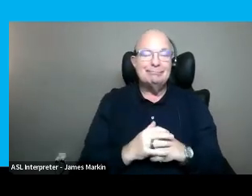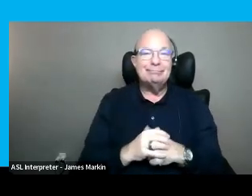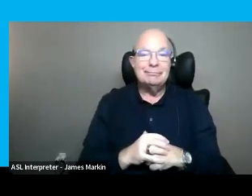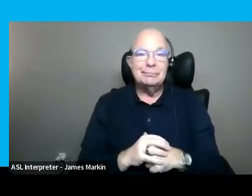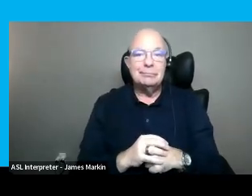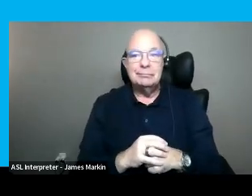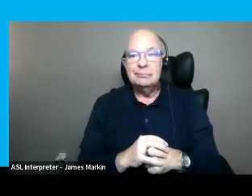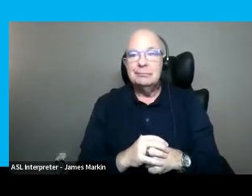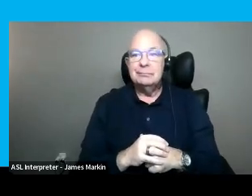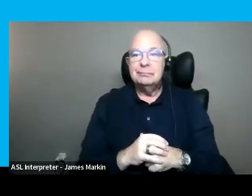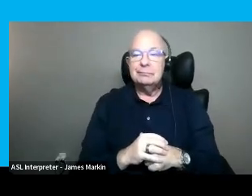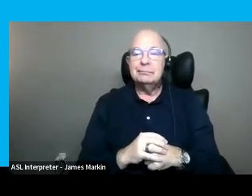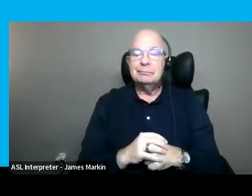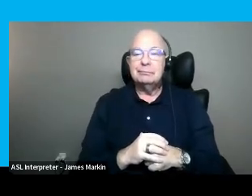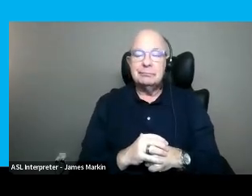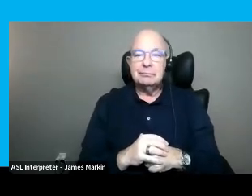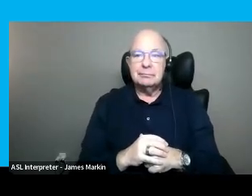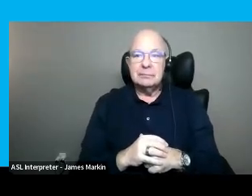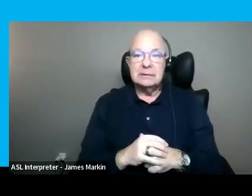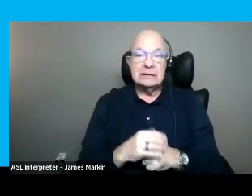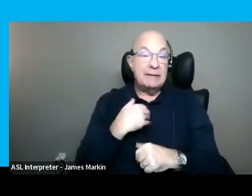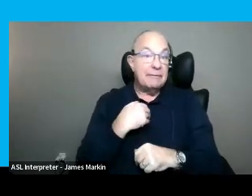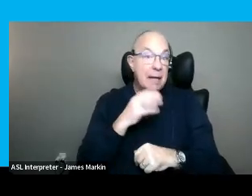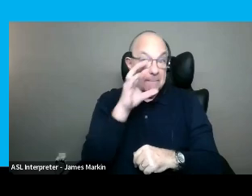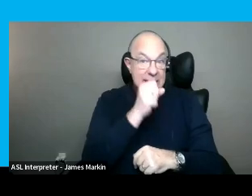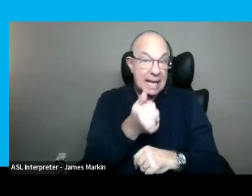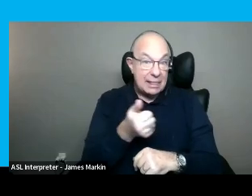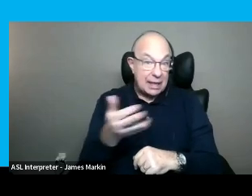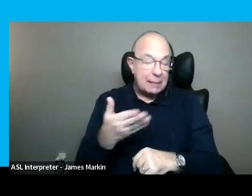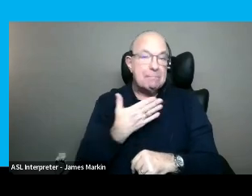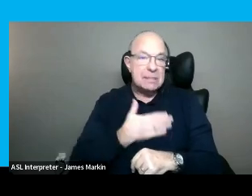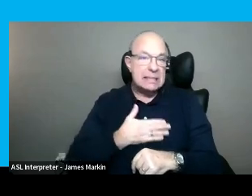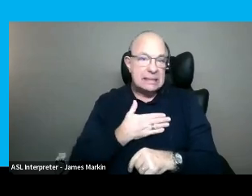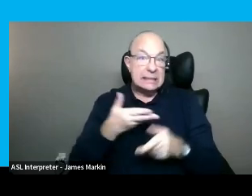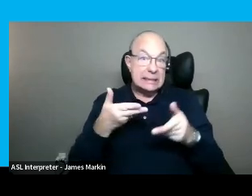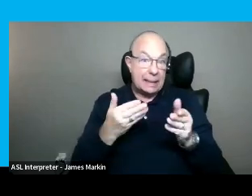Melissa Wong (she/her), SPT: But, if I've missed anything, please, just let me know.